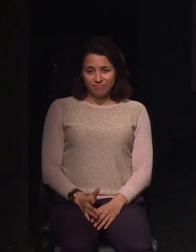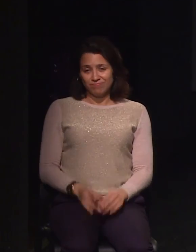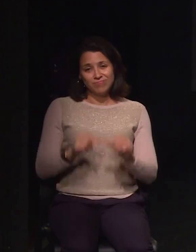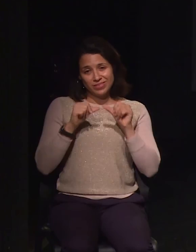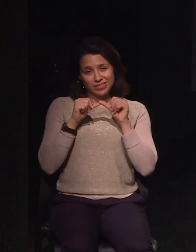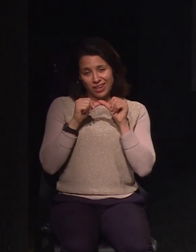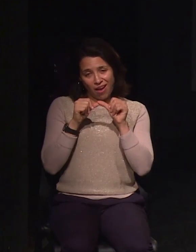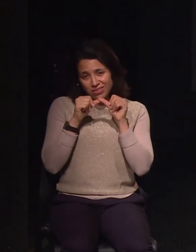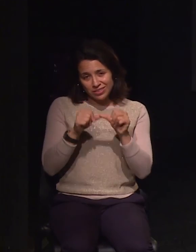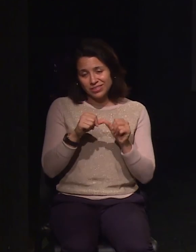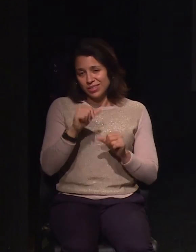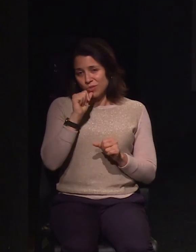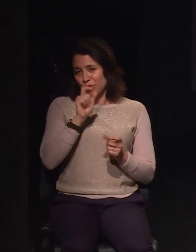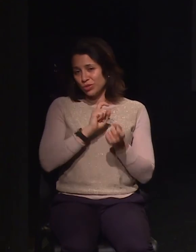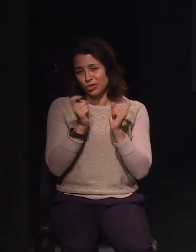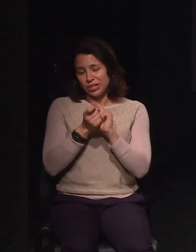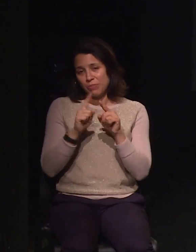But right now the energy is on our side.